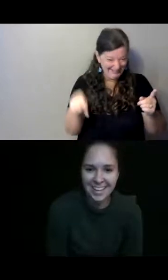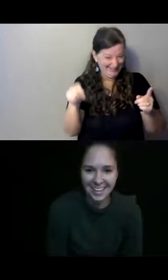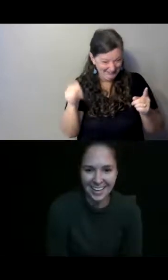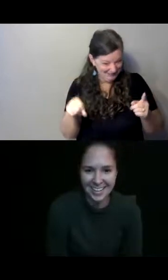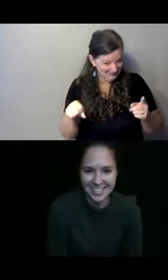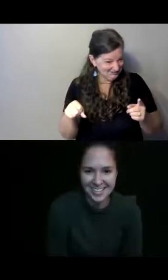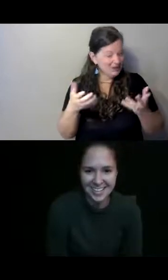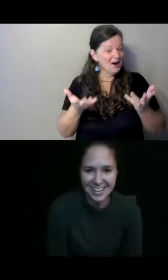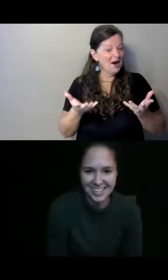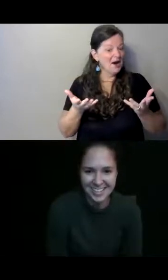Yes. Yes.